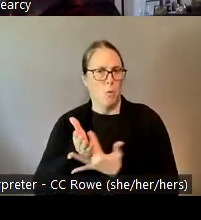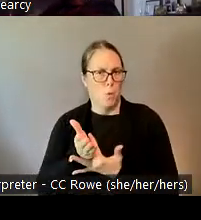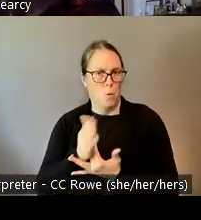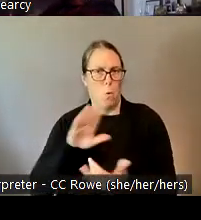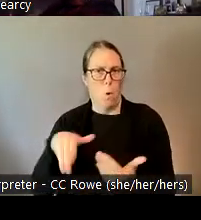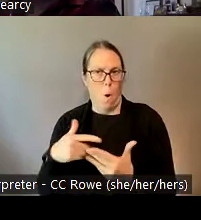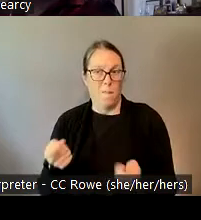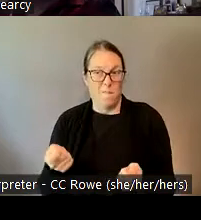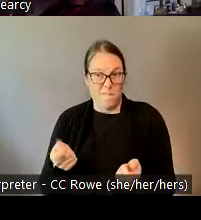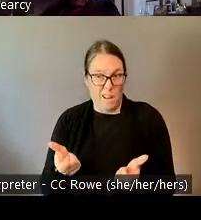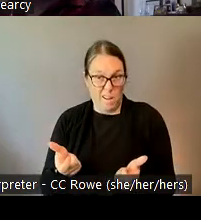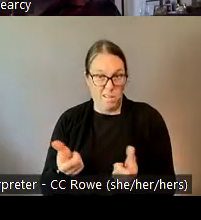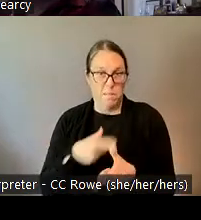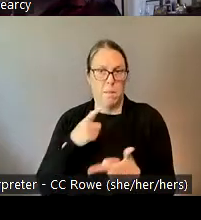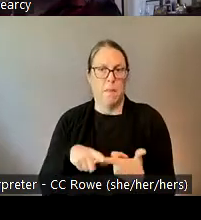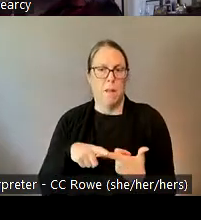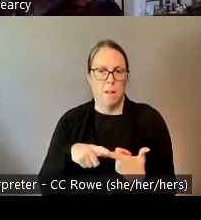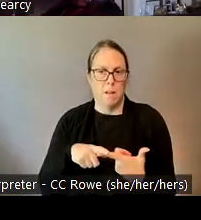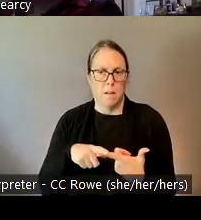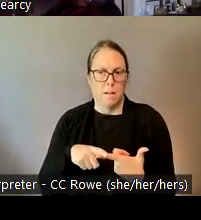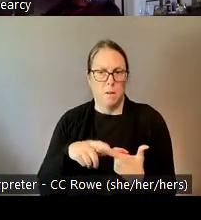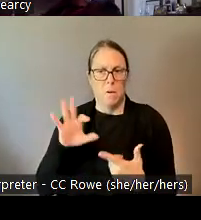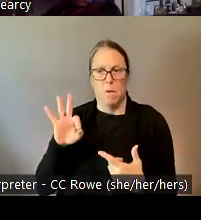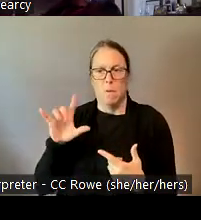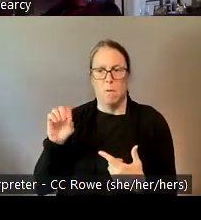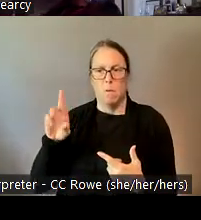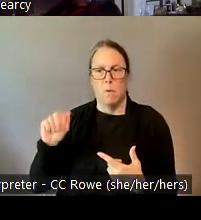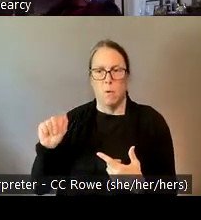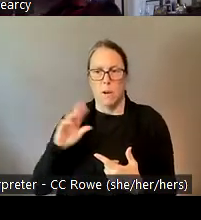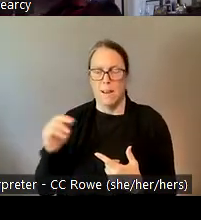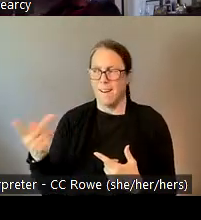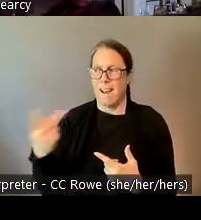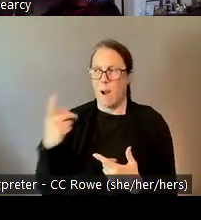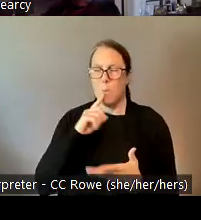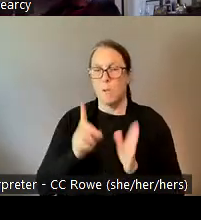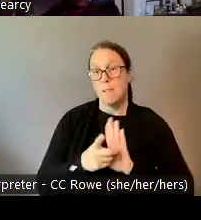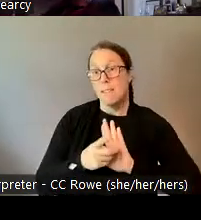and then Flora and I will kind of demo all of these